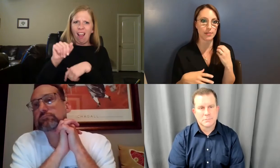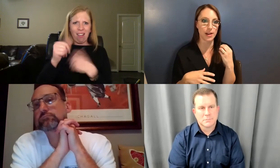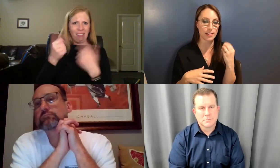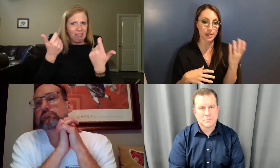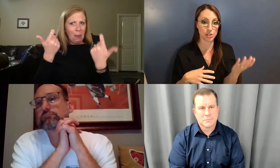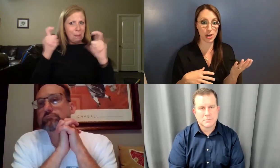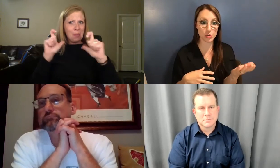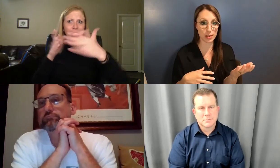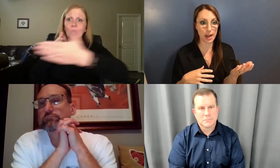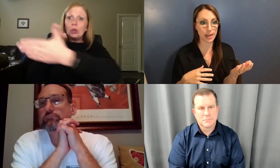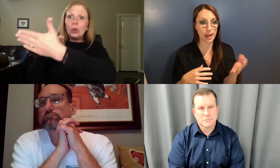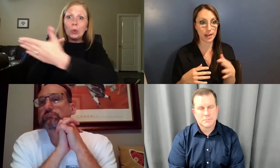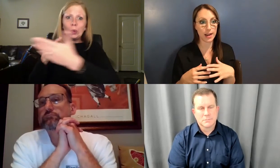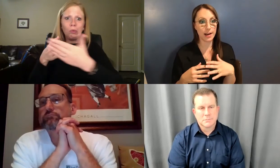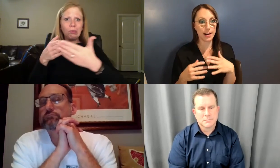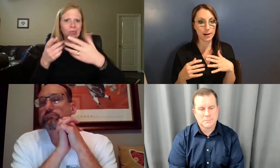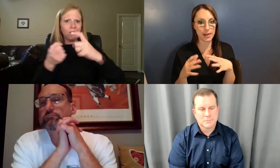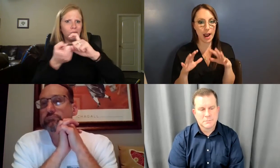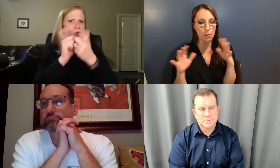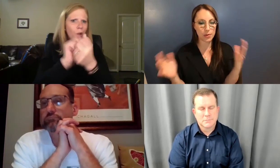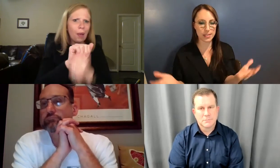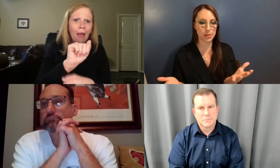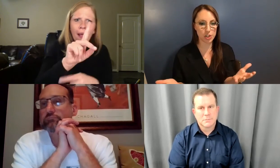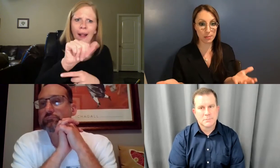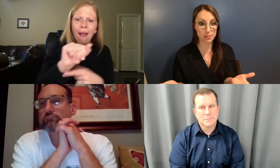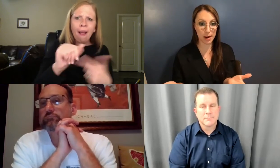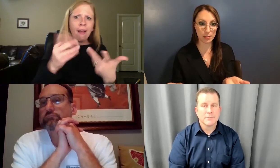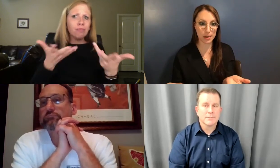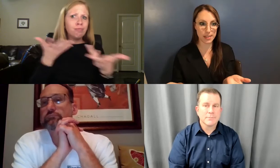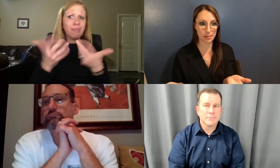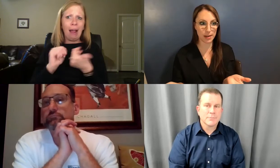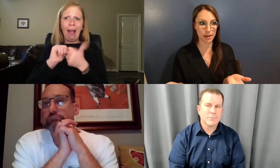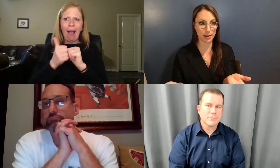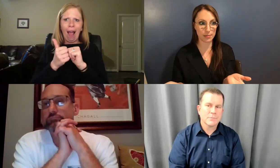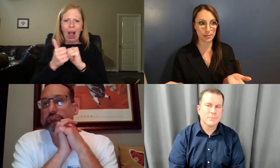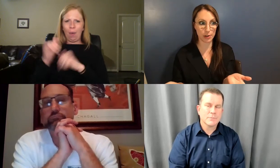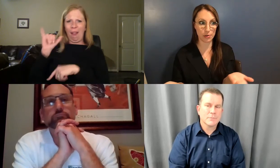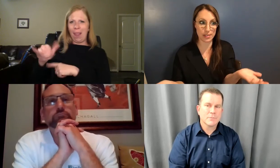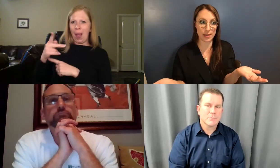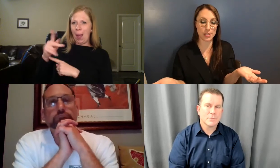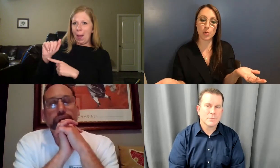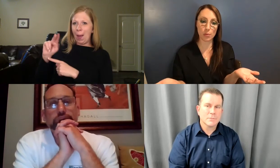if anything has changed or the ADA, and how things have been shaped by the pandemic. You know 'cause at this point